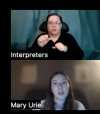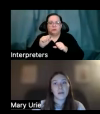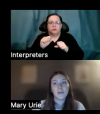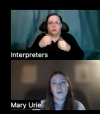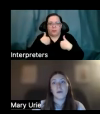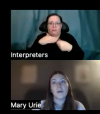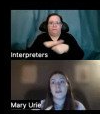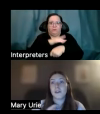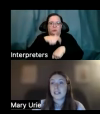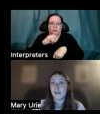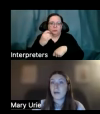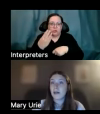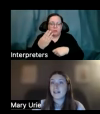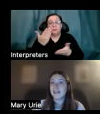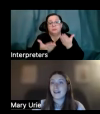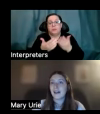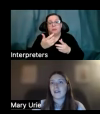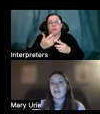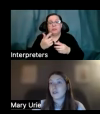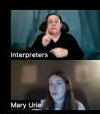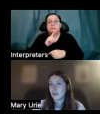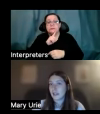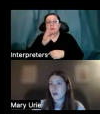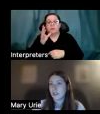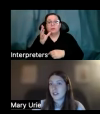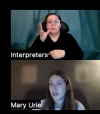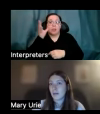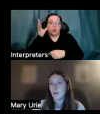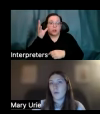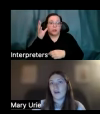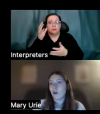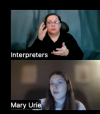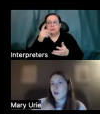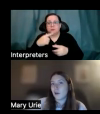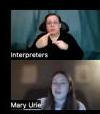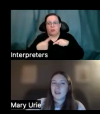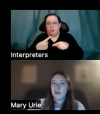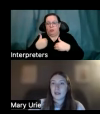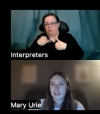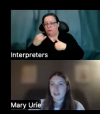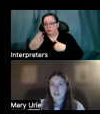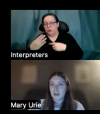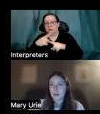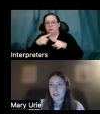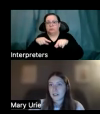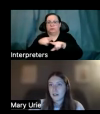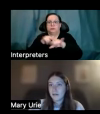jobs, or maybe you're a single parent. And so you're struggling holding a job while also raising your children by yourself,